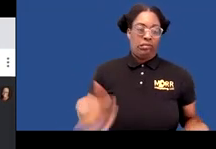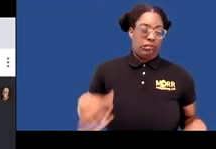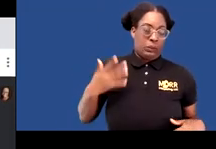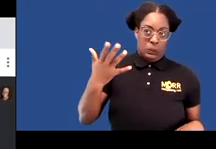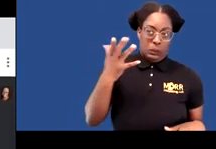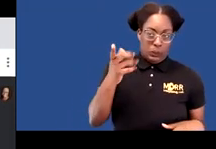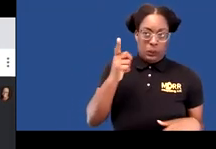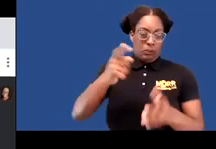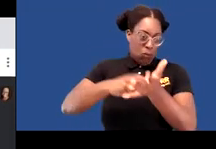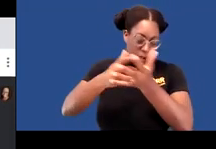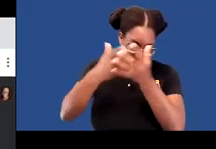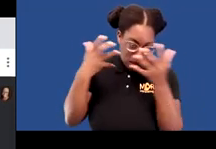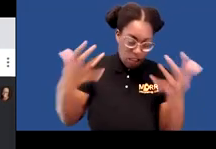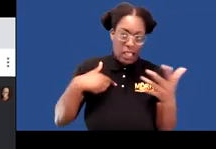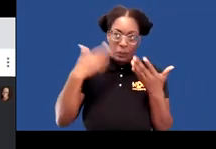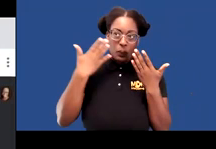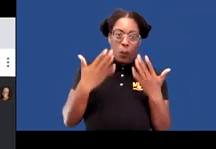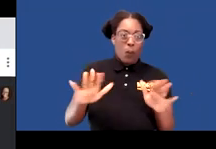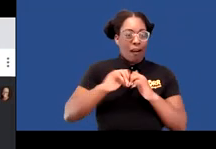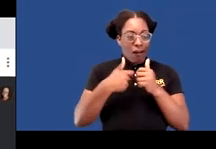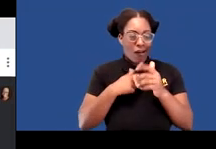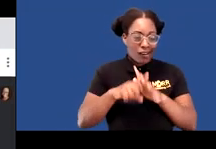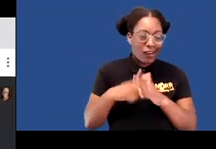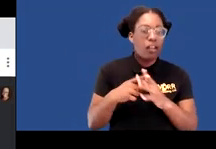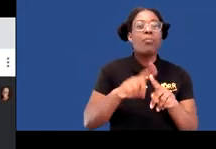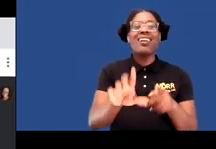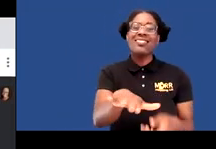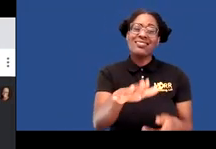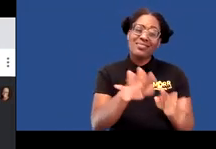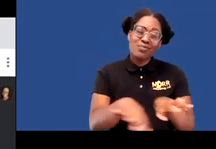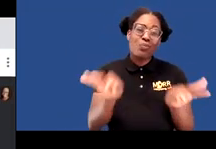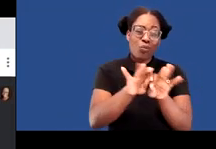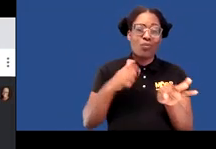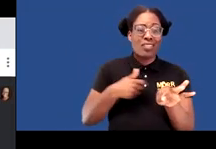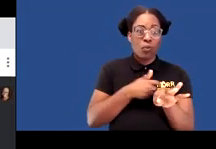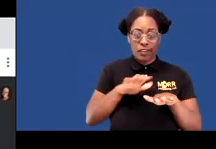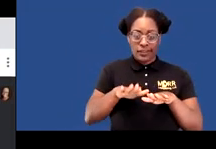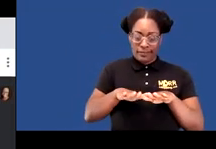but it's important that we do start somewhere. So think about: what's the low hanging fruit?